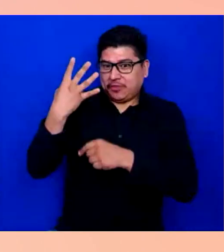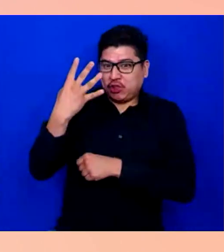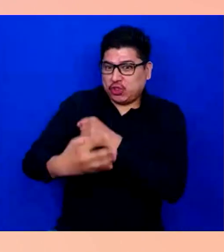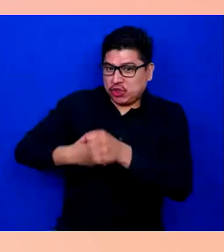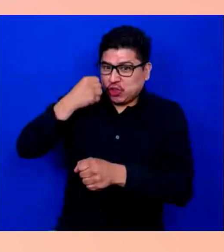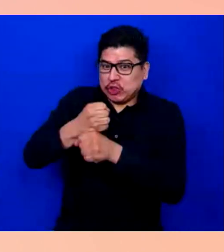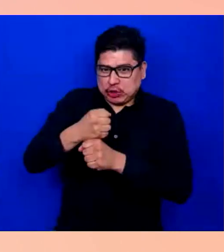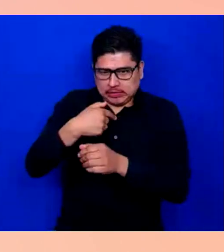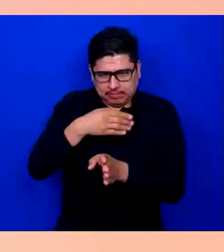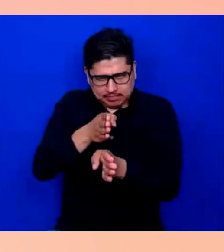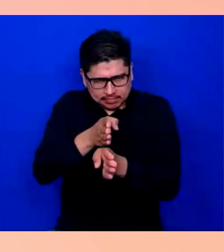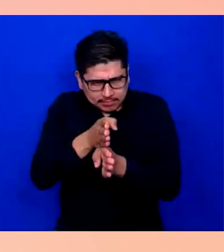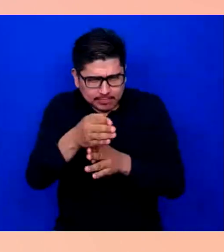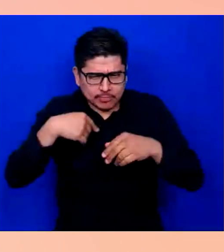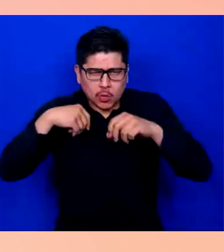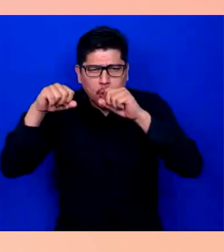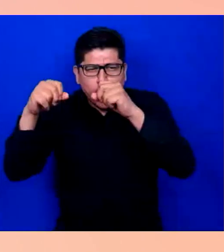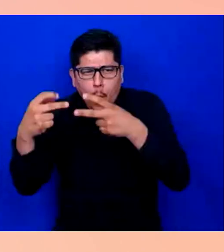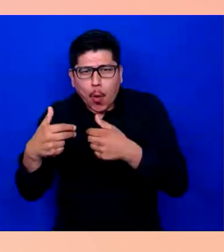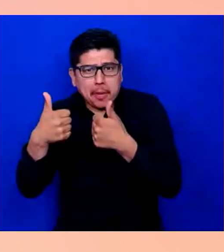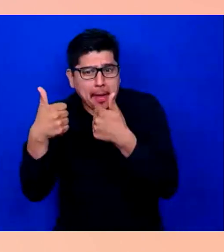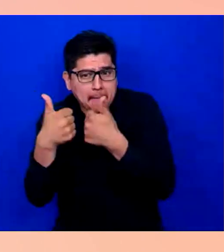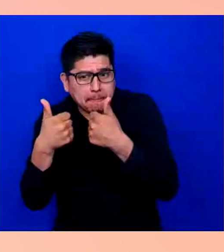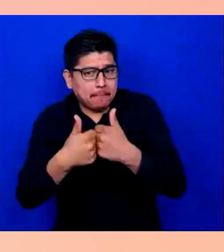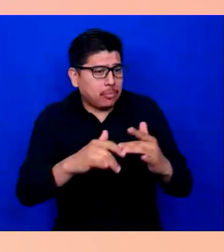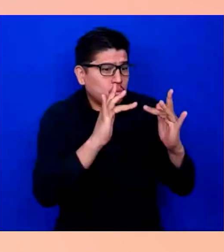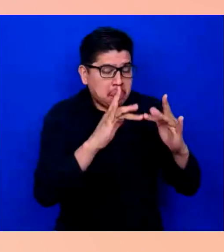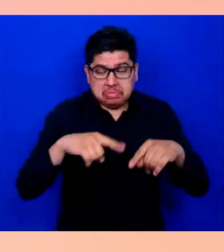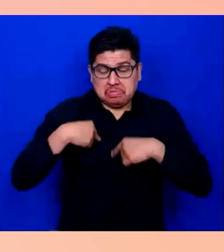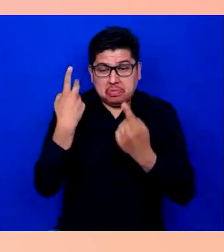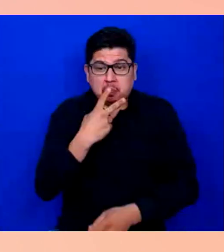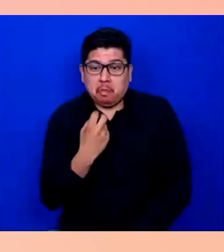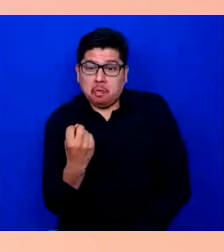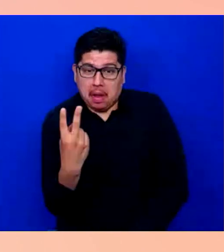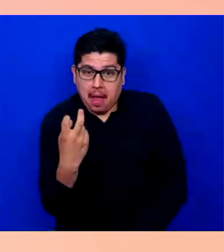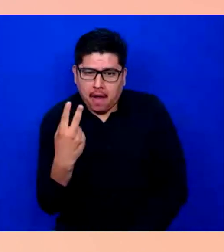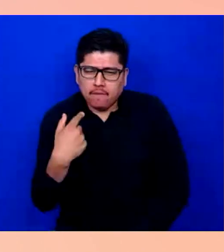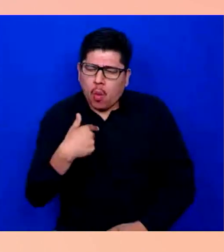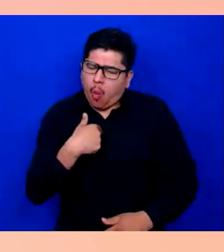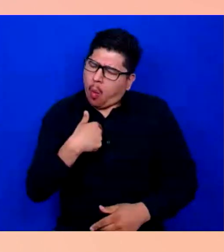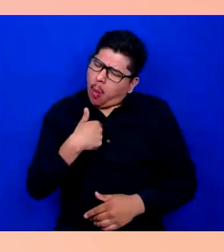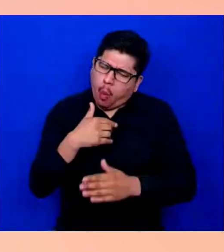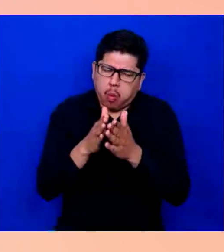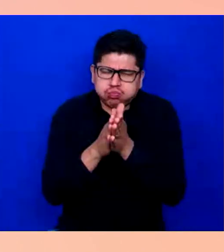Computers are my passion. They are how I make art, stay in touch with my family and create